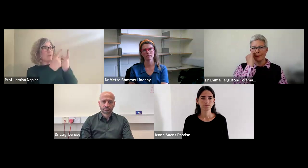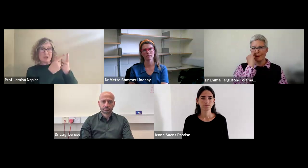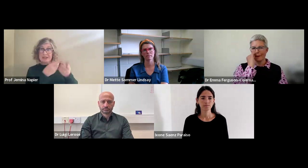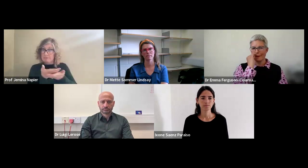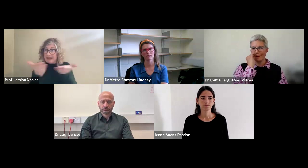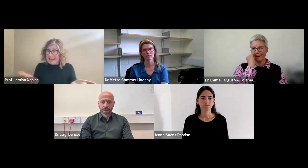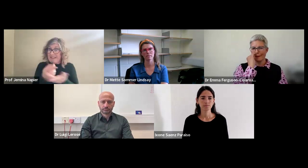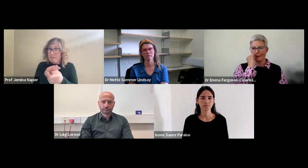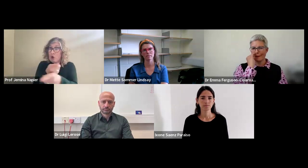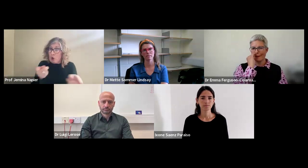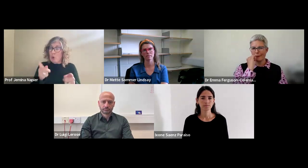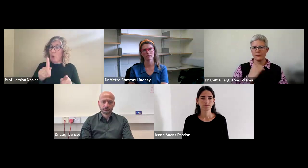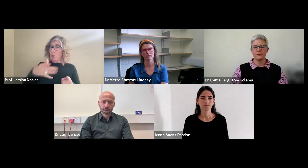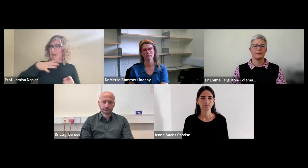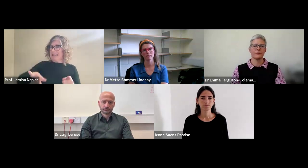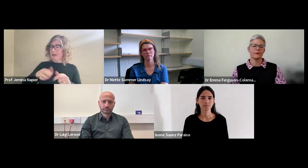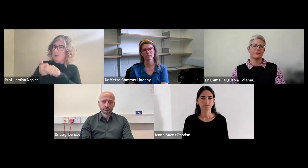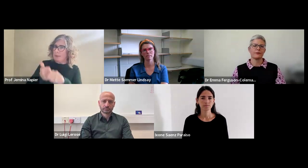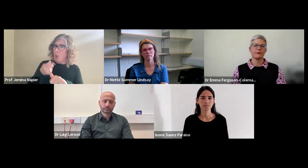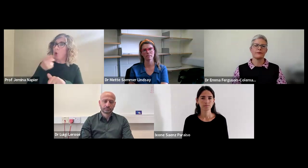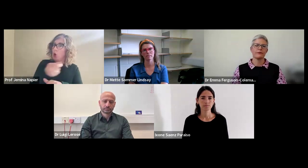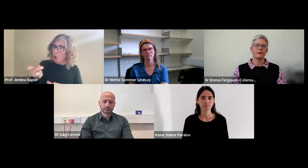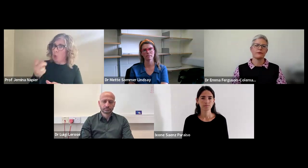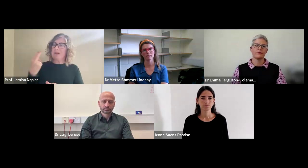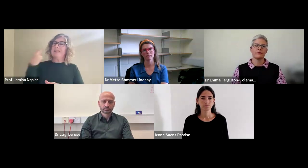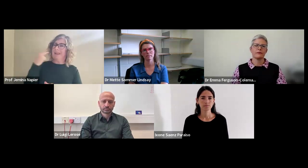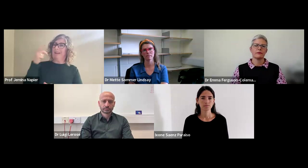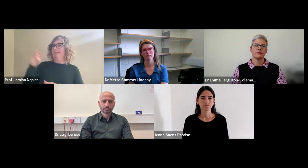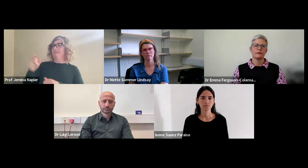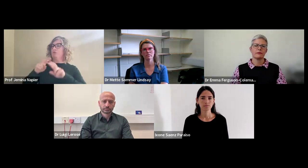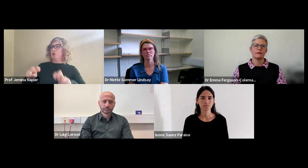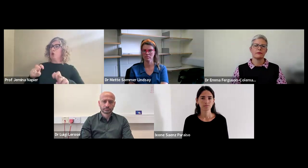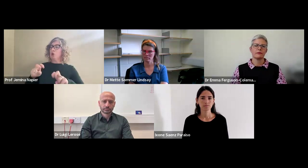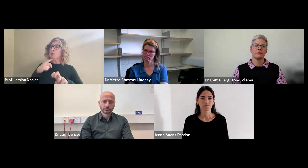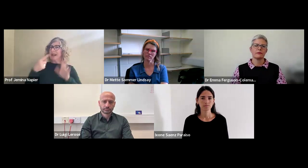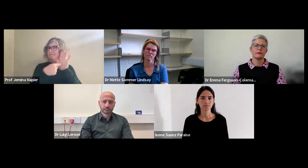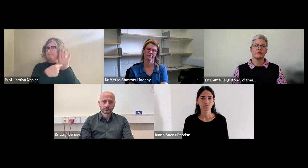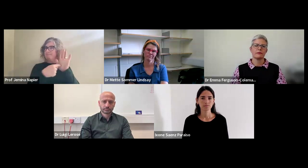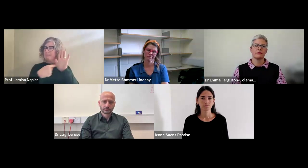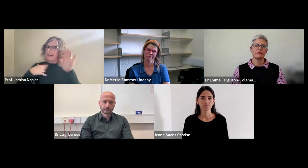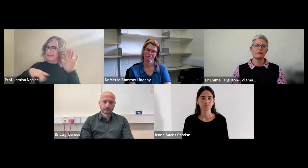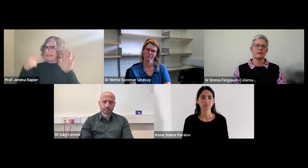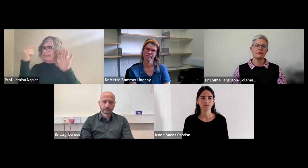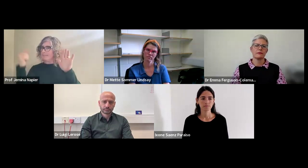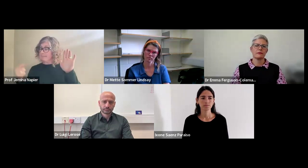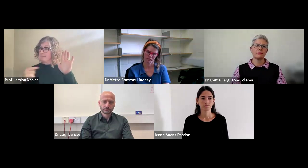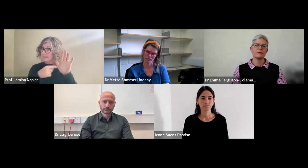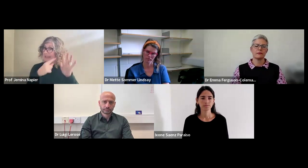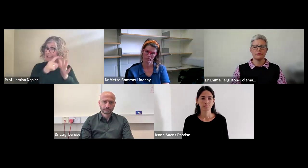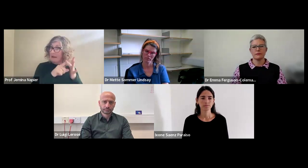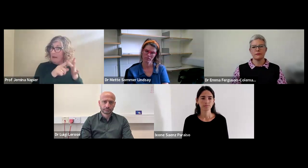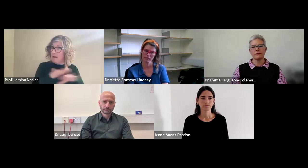necessary framework to support deaf researchers in terms of what they need?" So we'll be looking